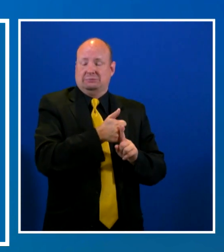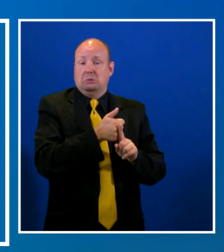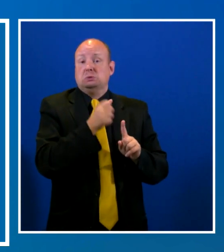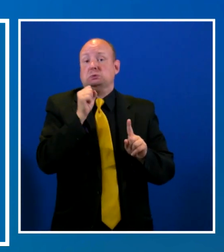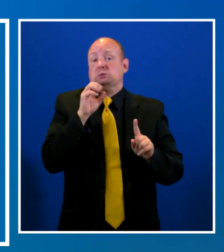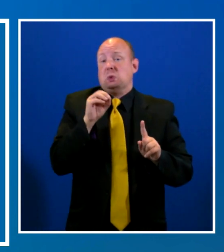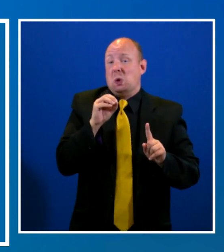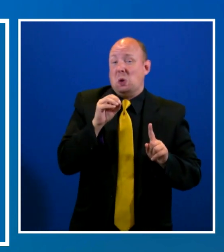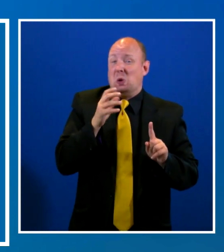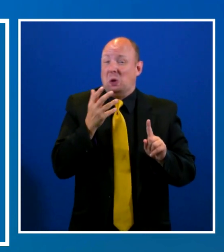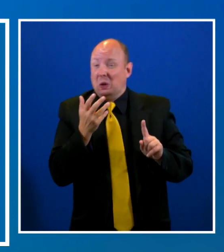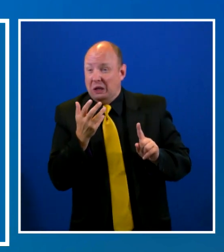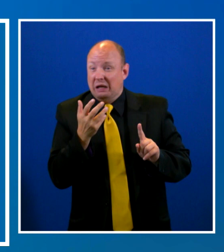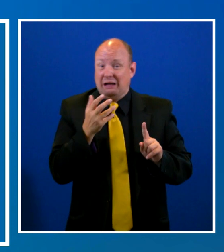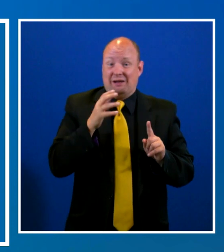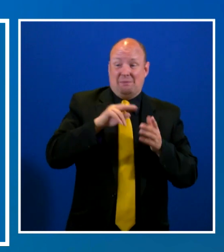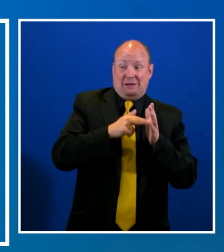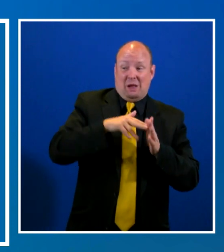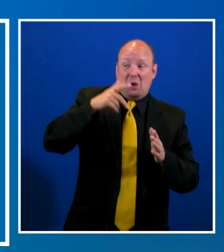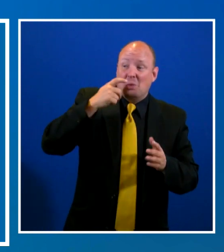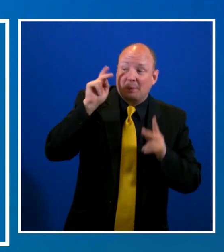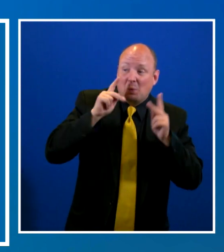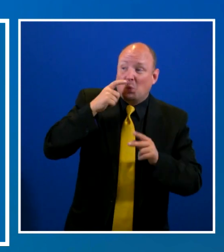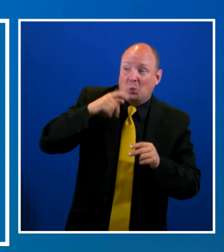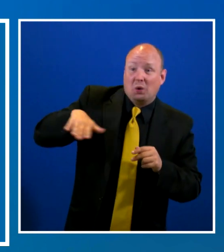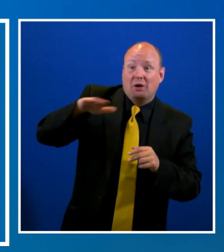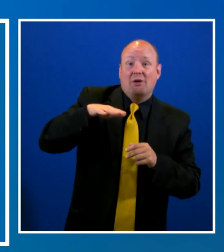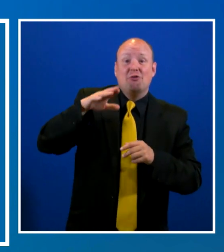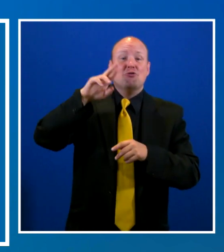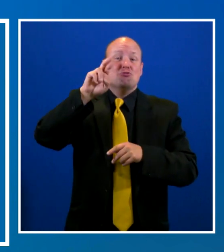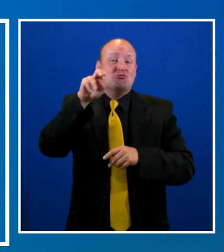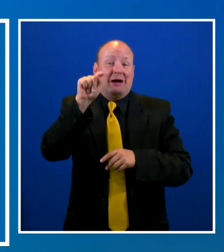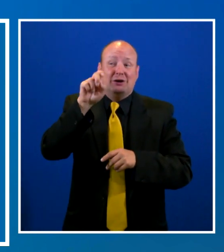to receive rent assistance, including past owed rent